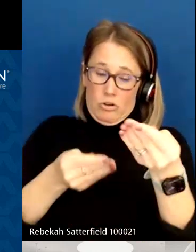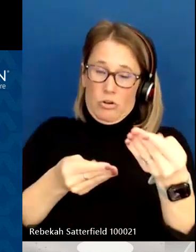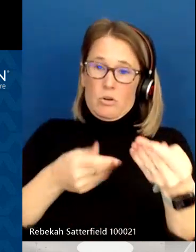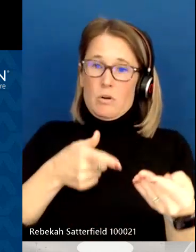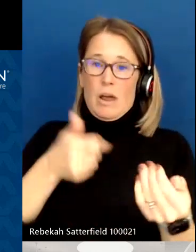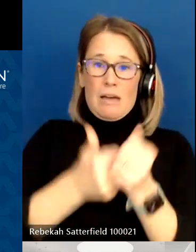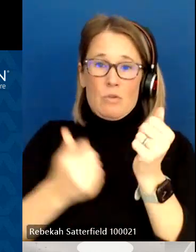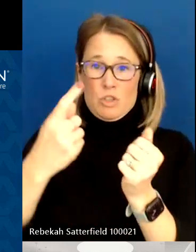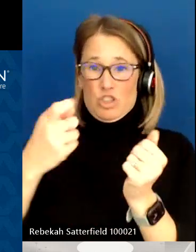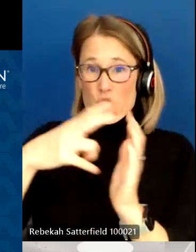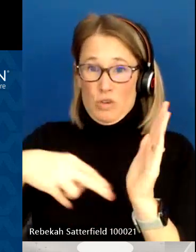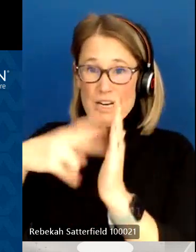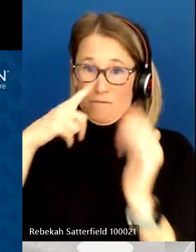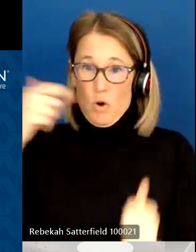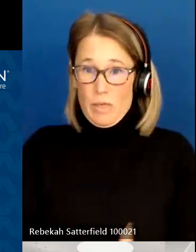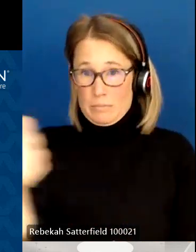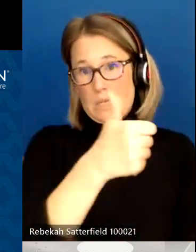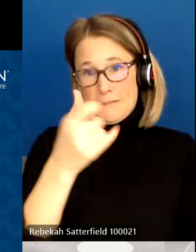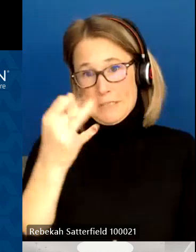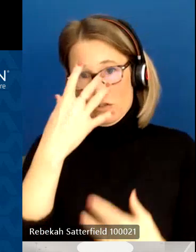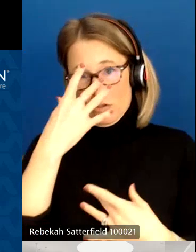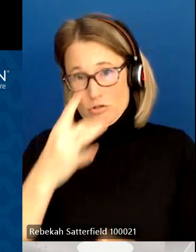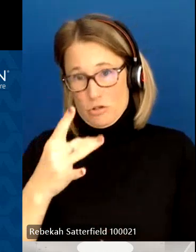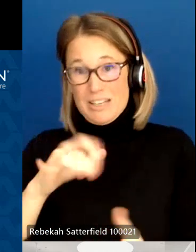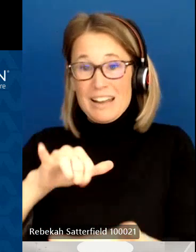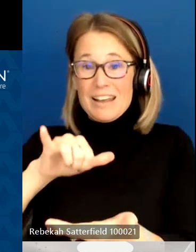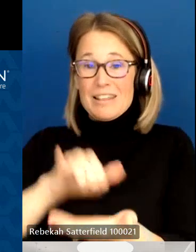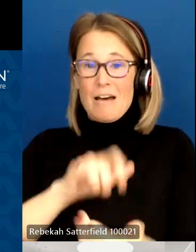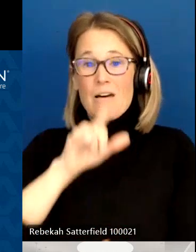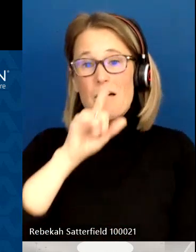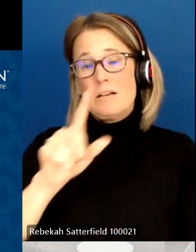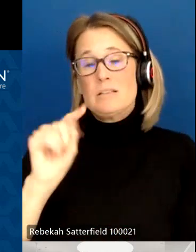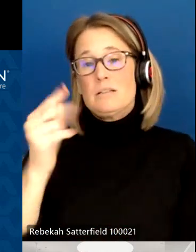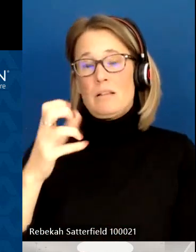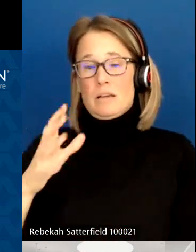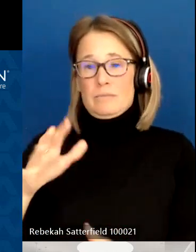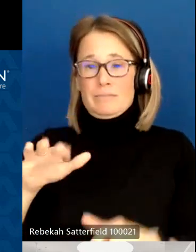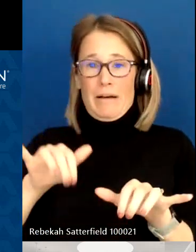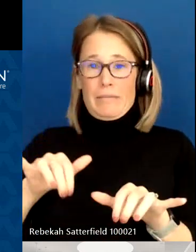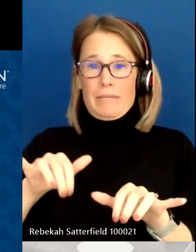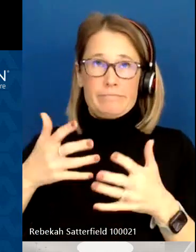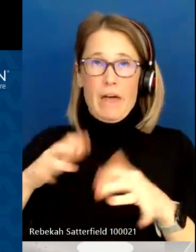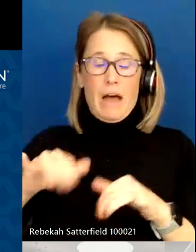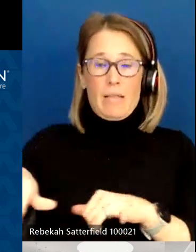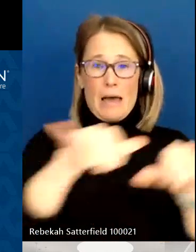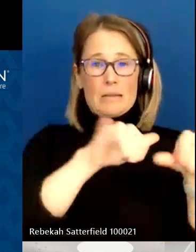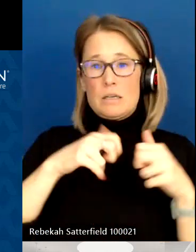it for themselves if they're interested you know this is the the classic uh problem of Are